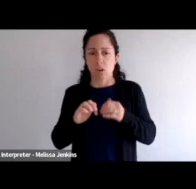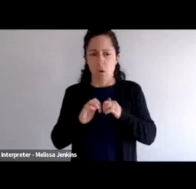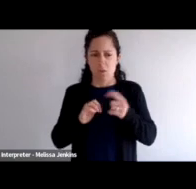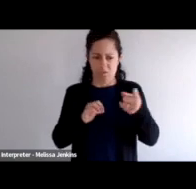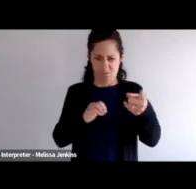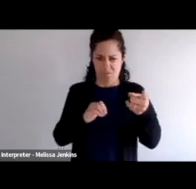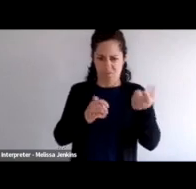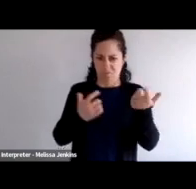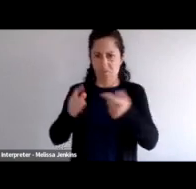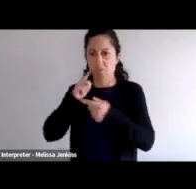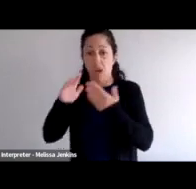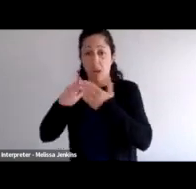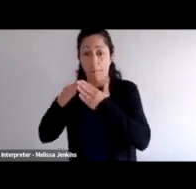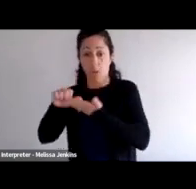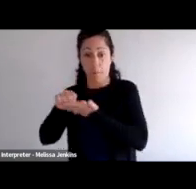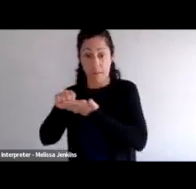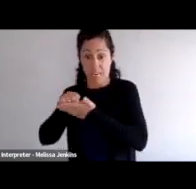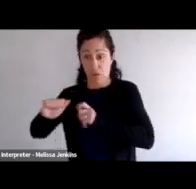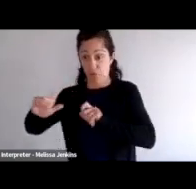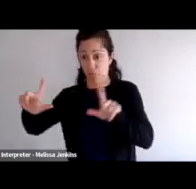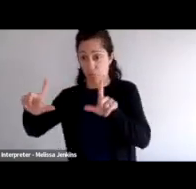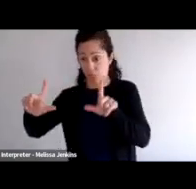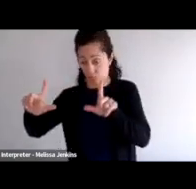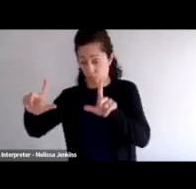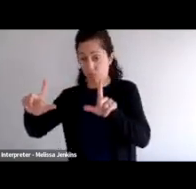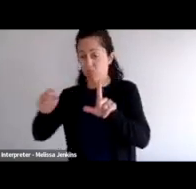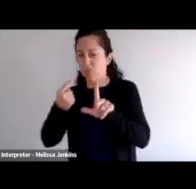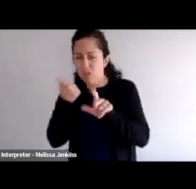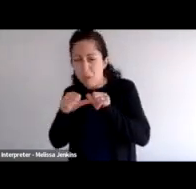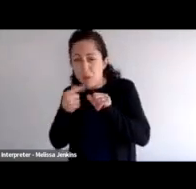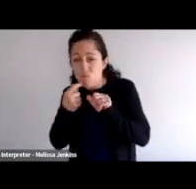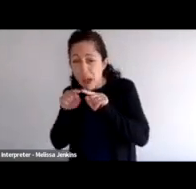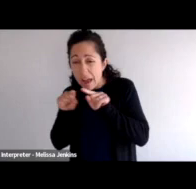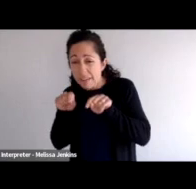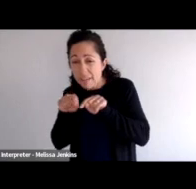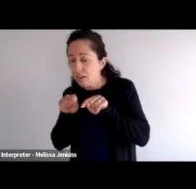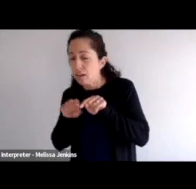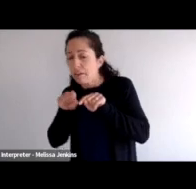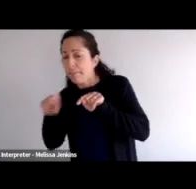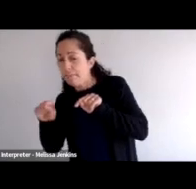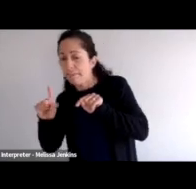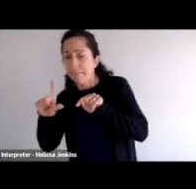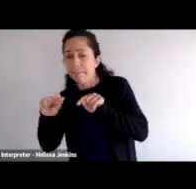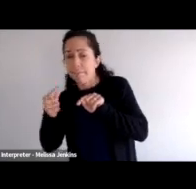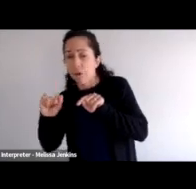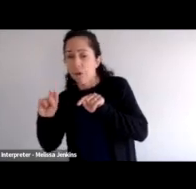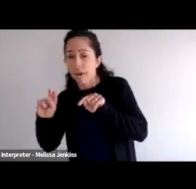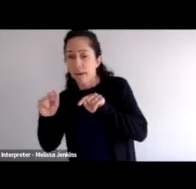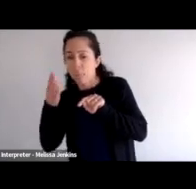and hit login which is next to the get started button. Again, you can access our privacy policy at